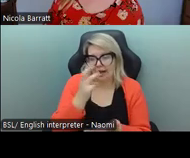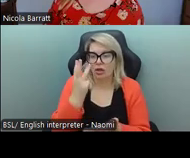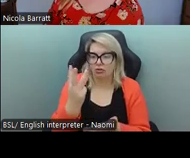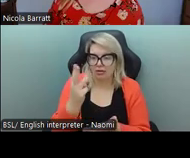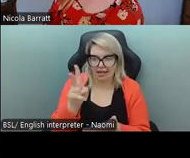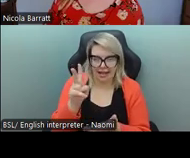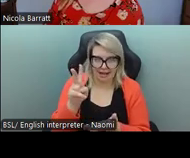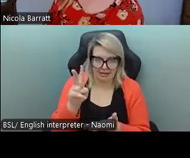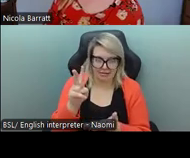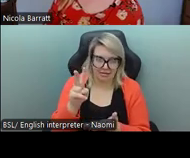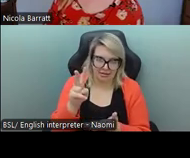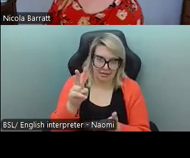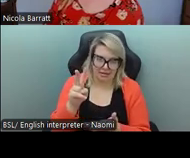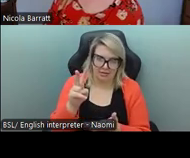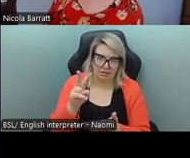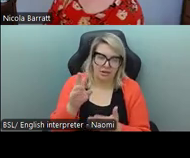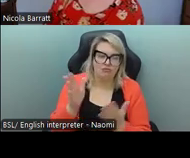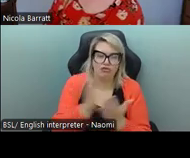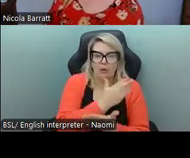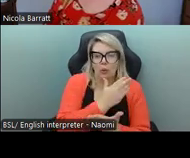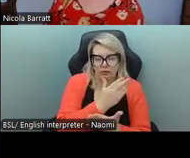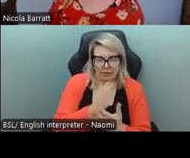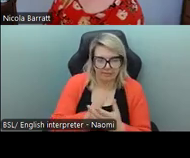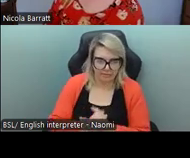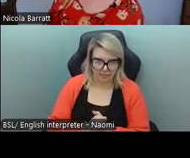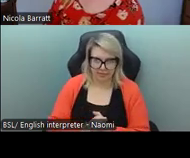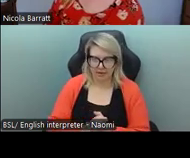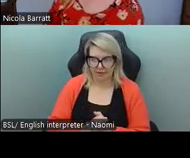and then you can click on remove from featured section.